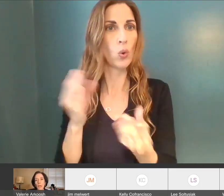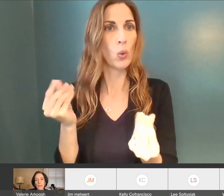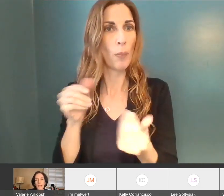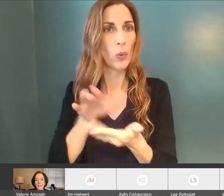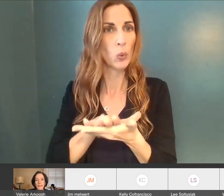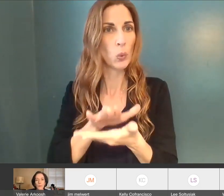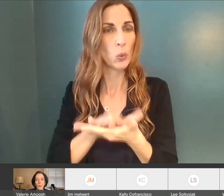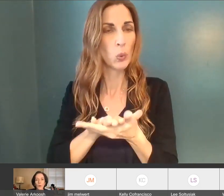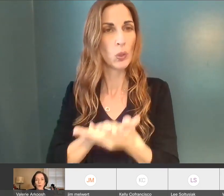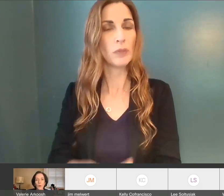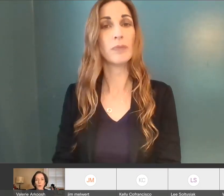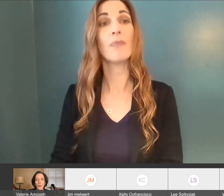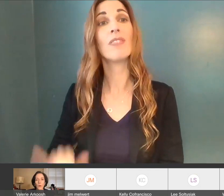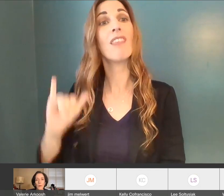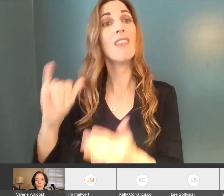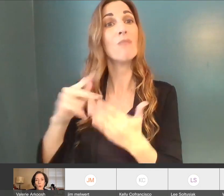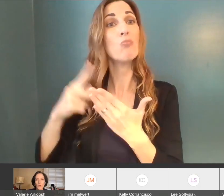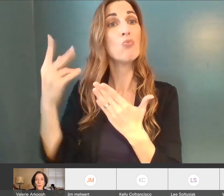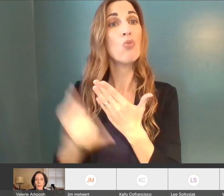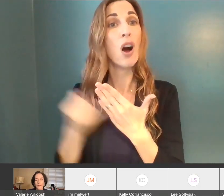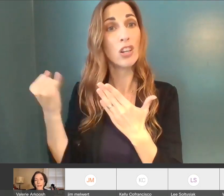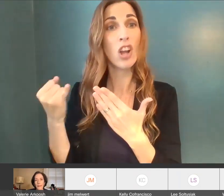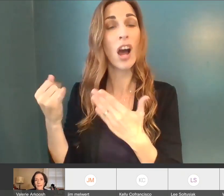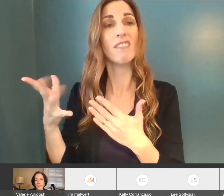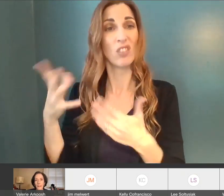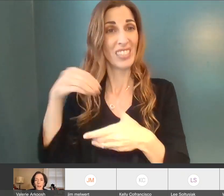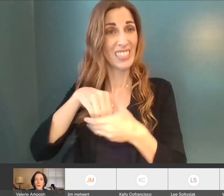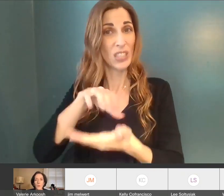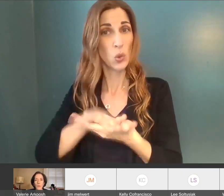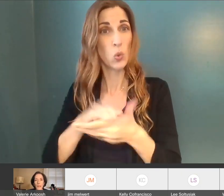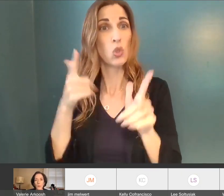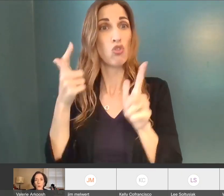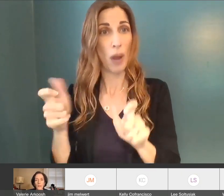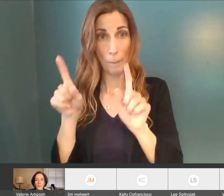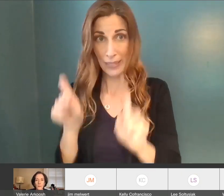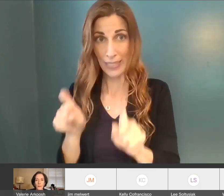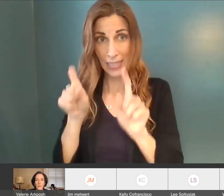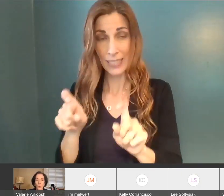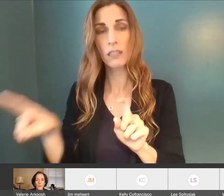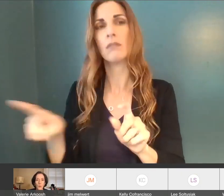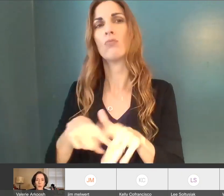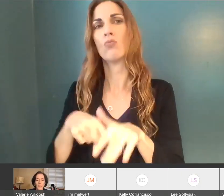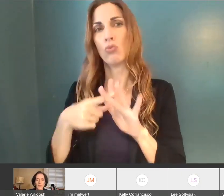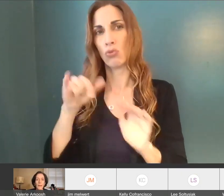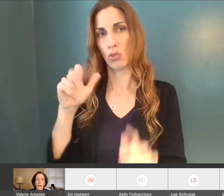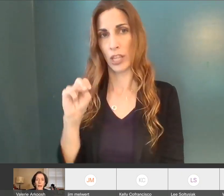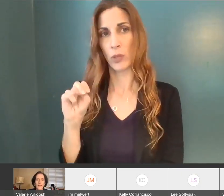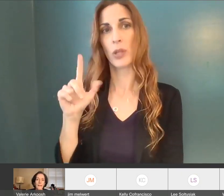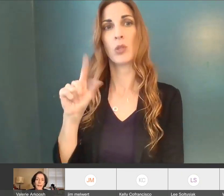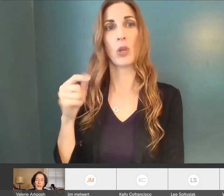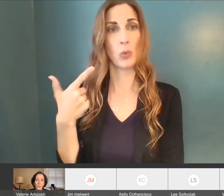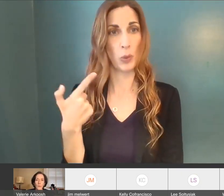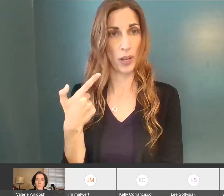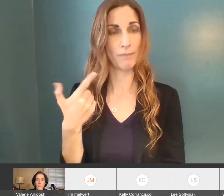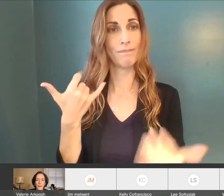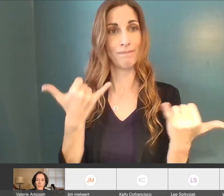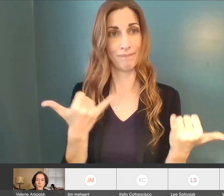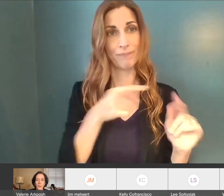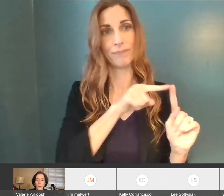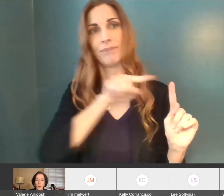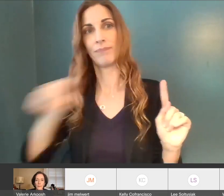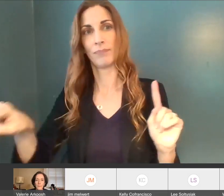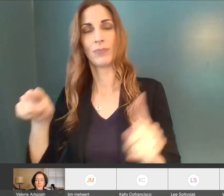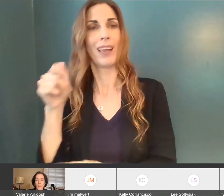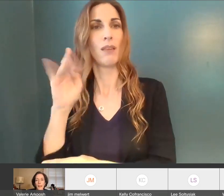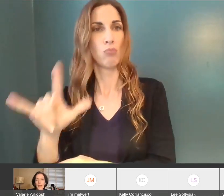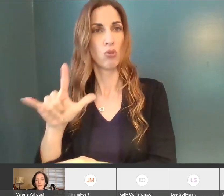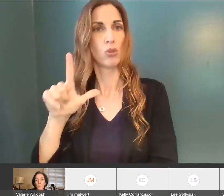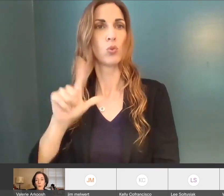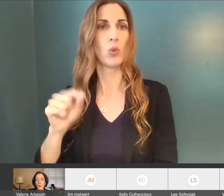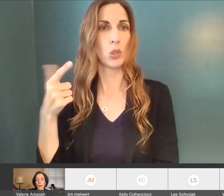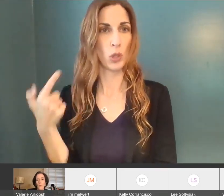Project ACE-IT will offer in-school rapid testing from January 2021 until April 2021. This program